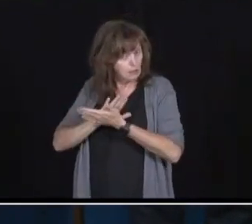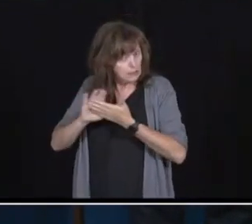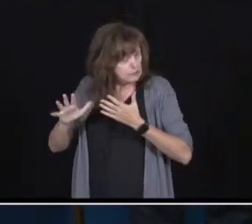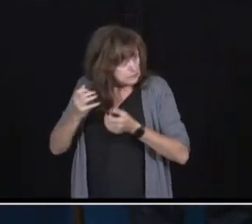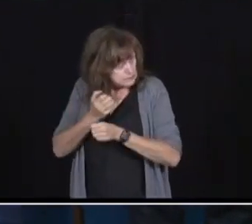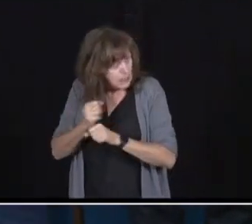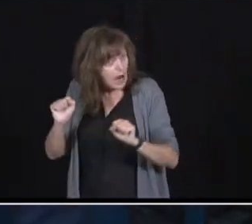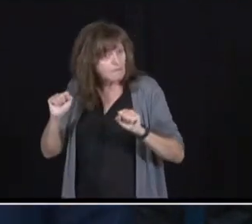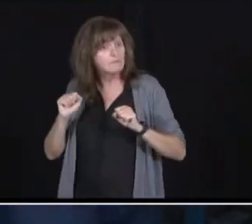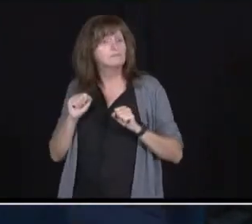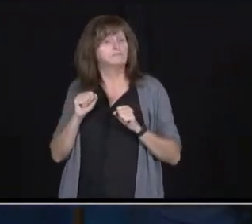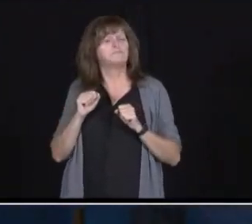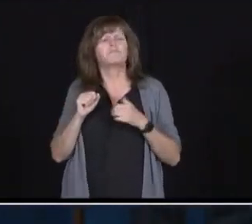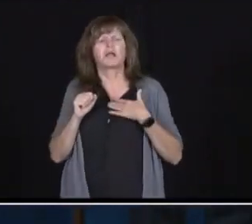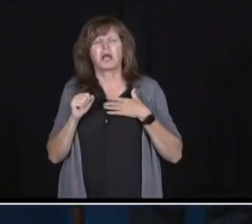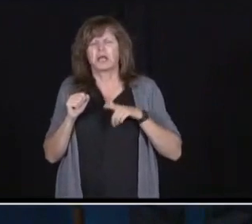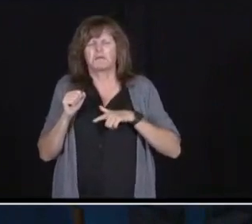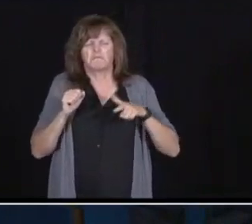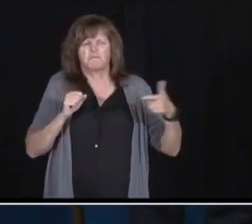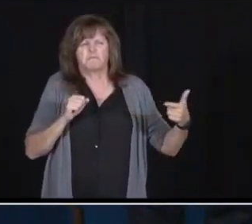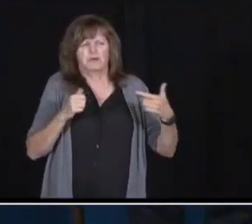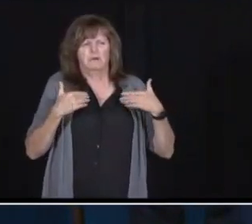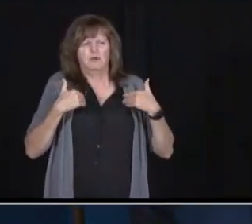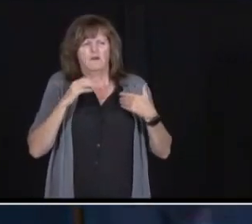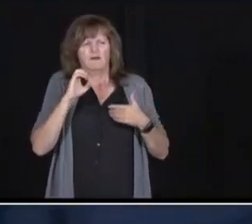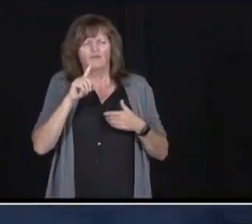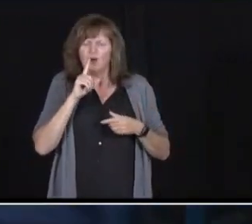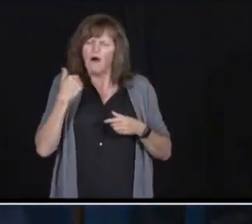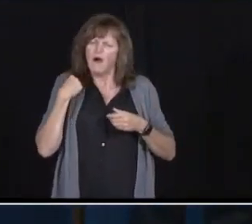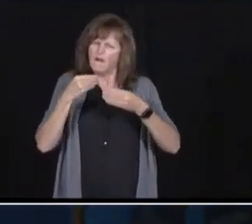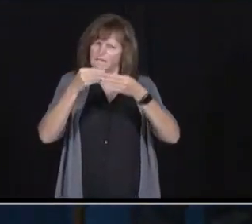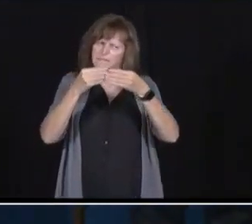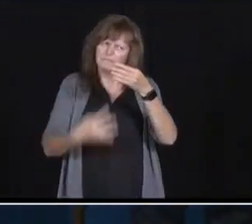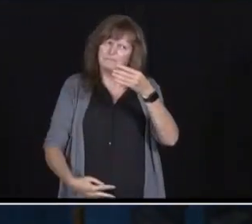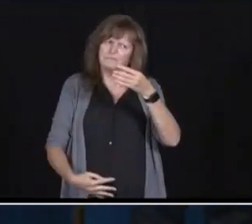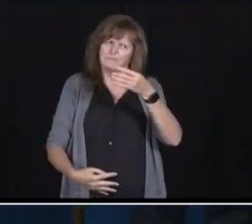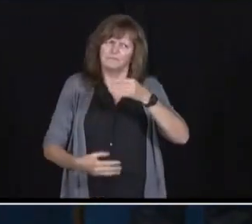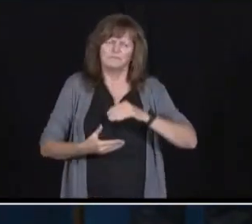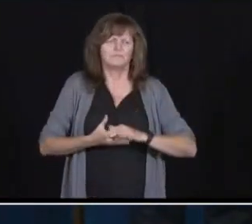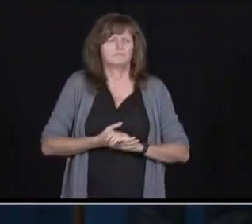But there's a whole list of it and I will pass it over to the Minister of education. Thank you.